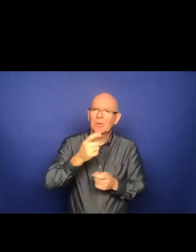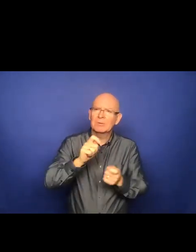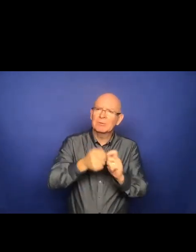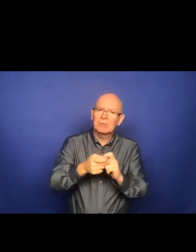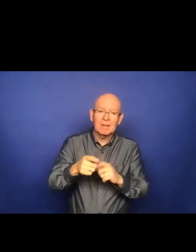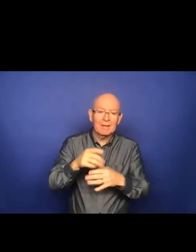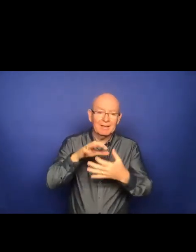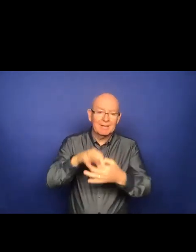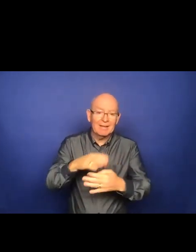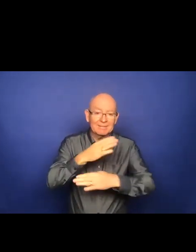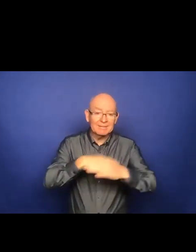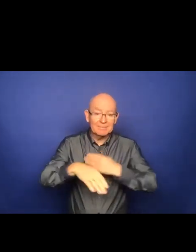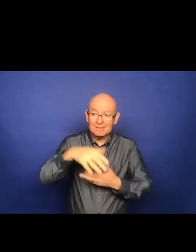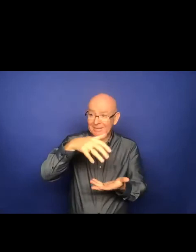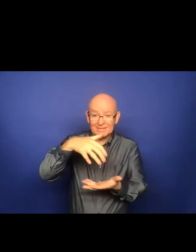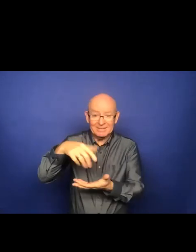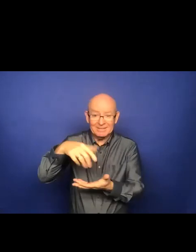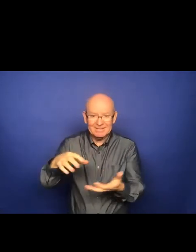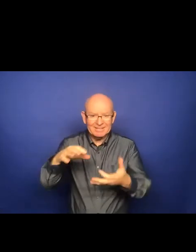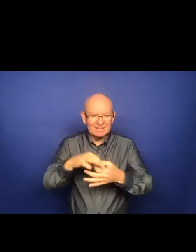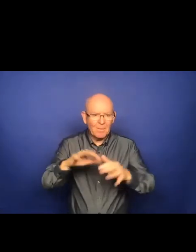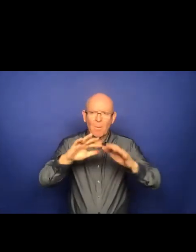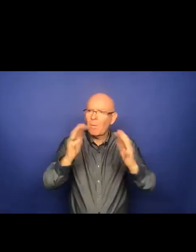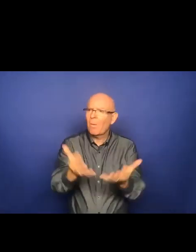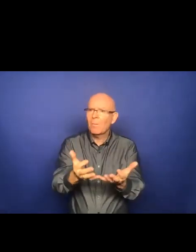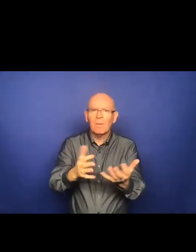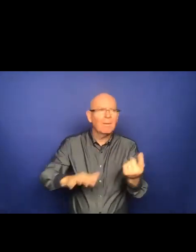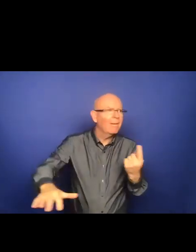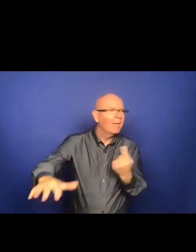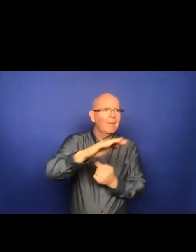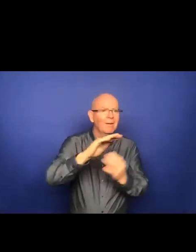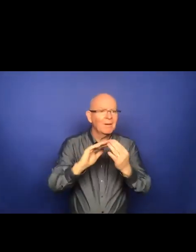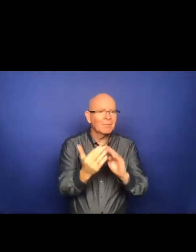thing on disability data with regards to the global community, would it